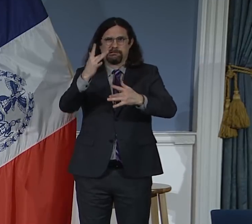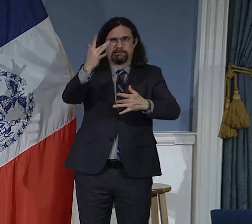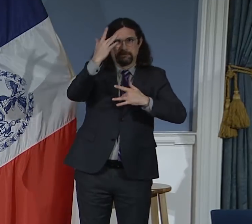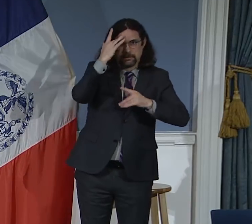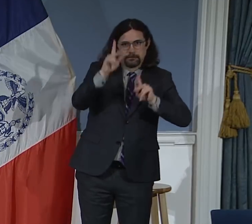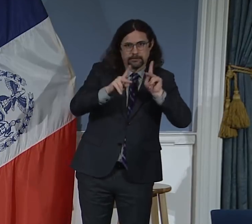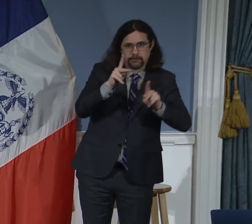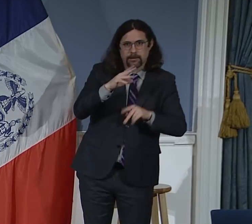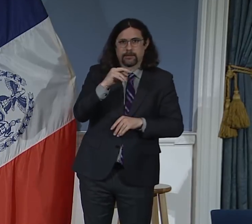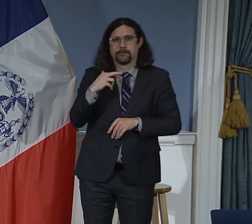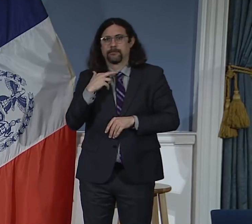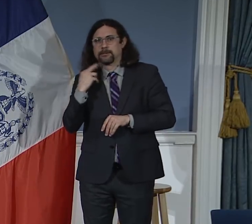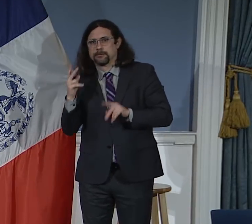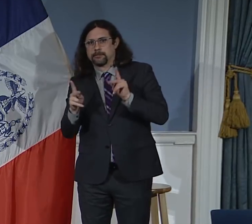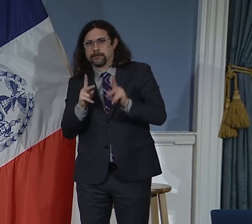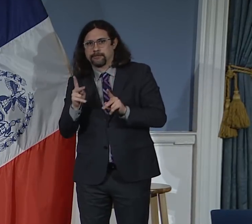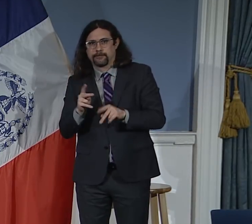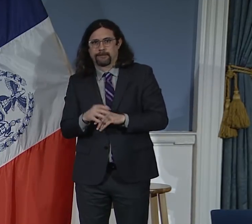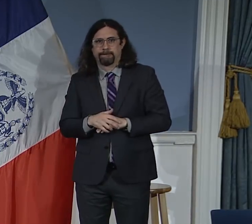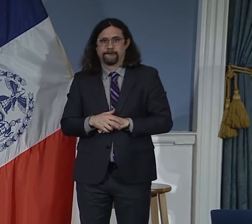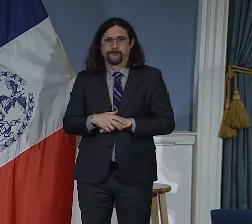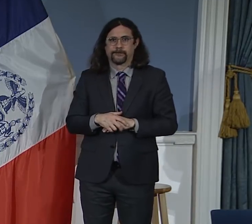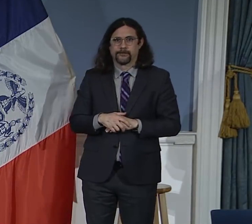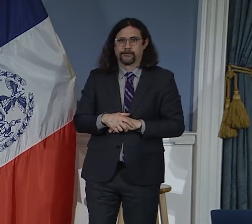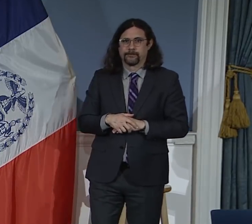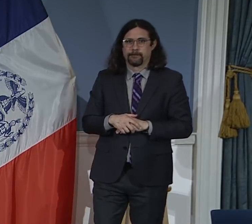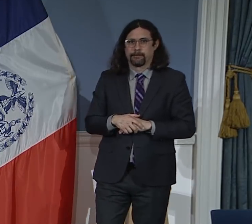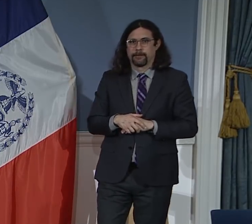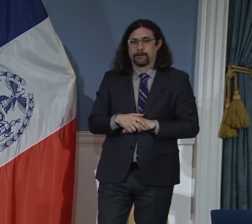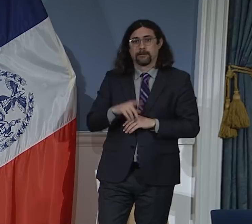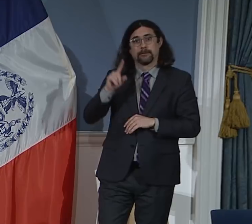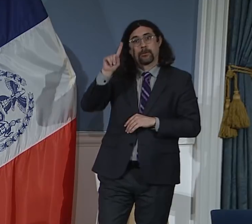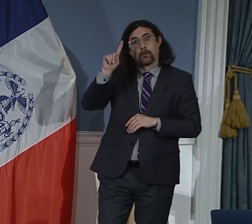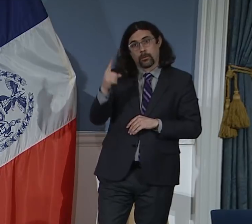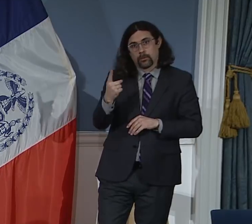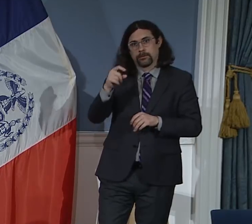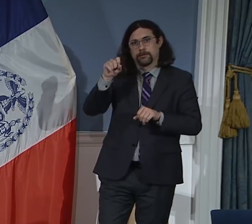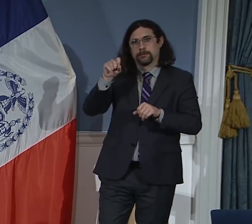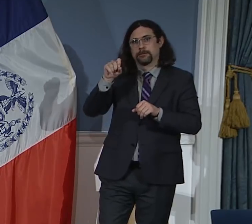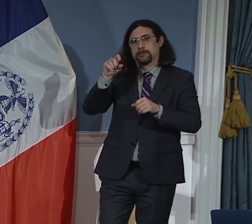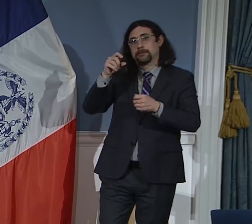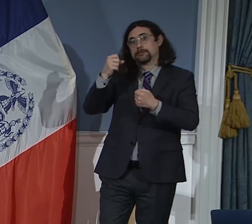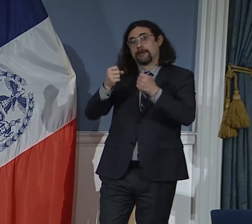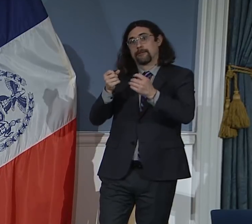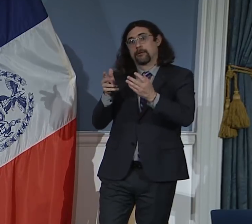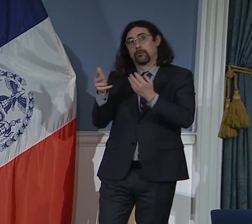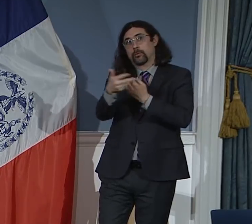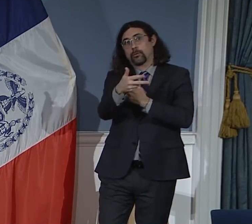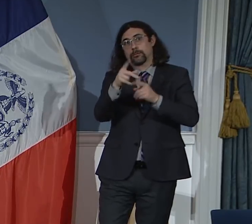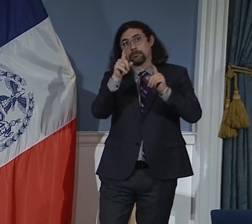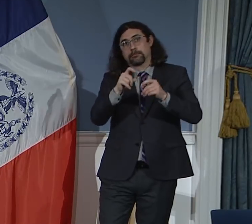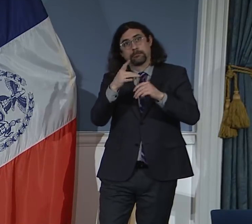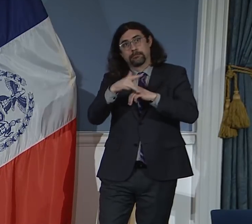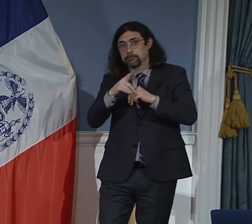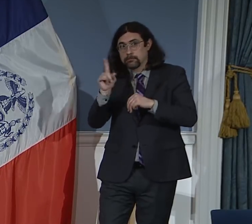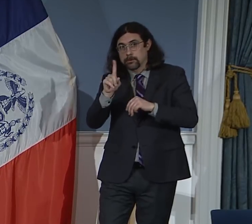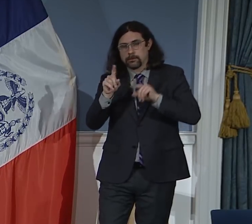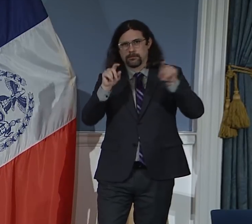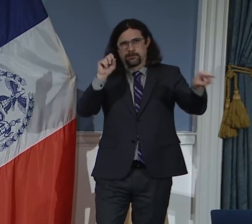ETSTG INONLY. THE ONLY DRIVE-THRUS ARE THE STATE-OPERATED ONEON ST AENT